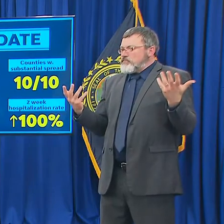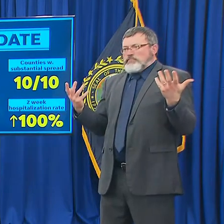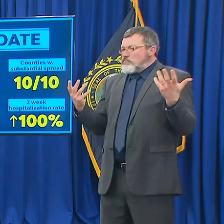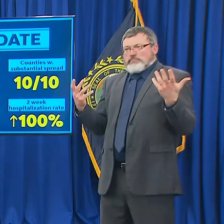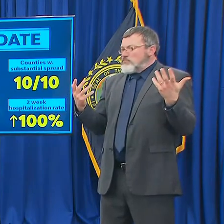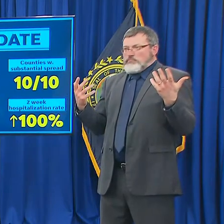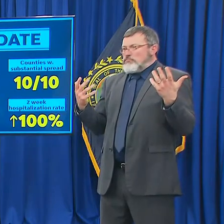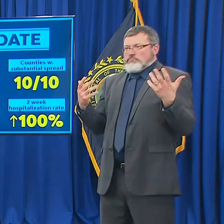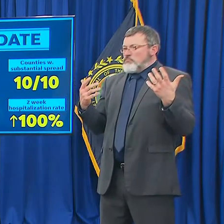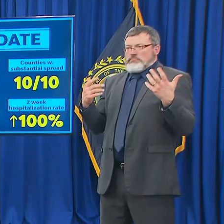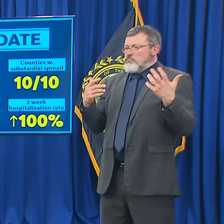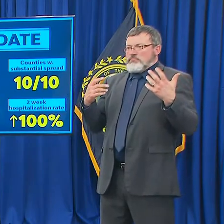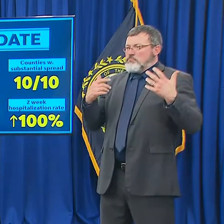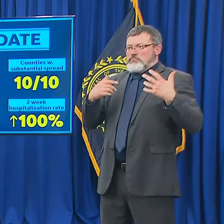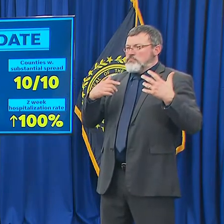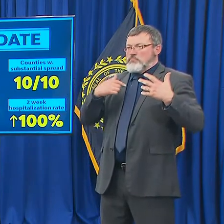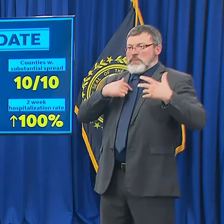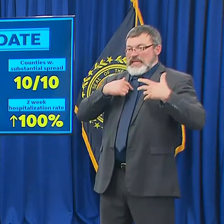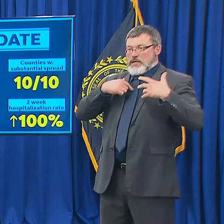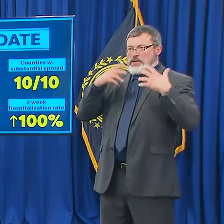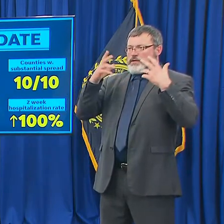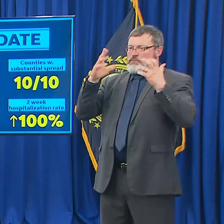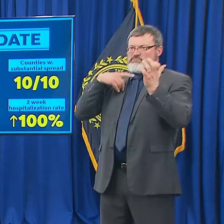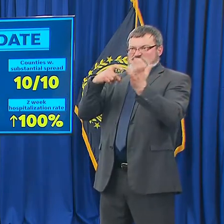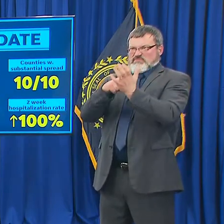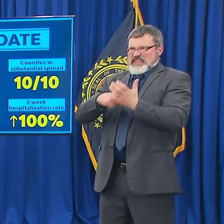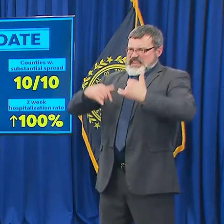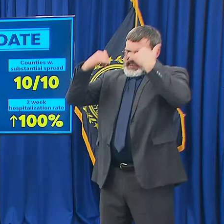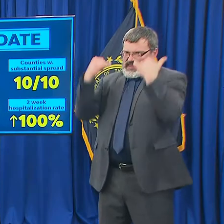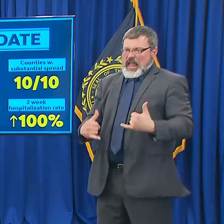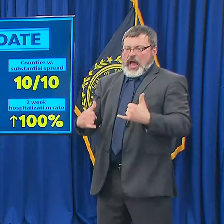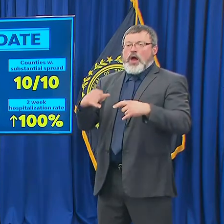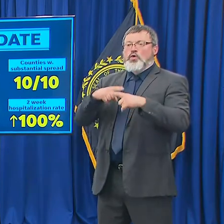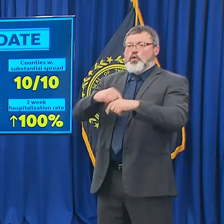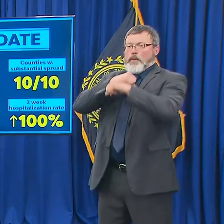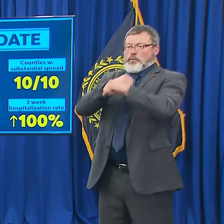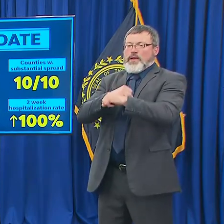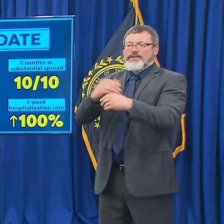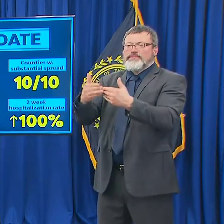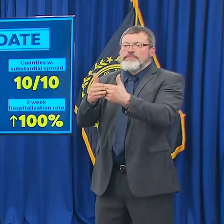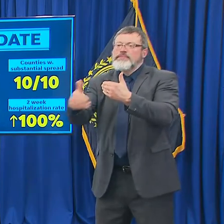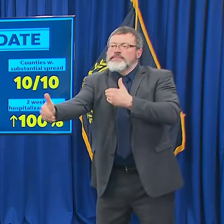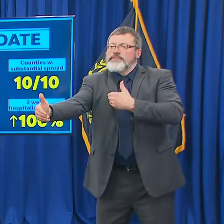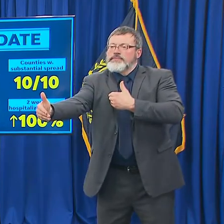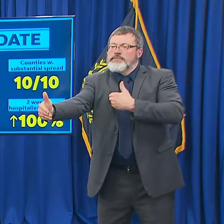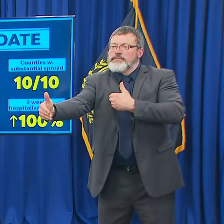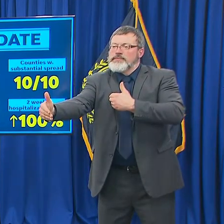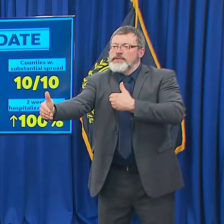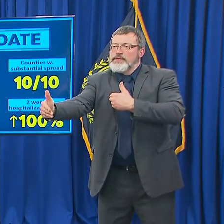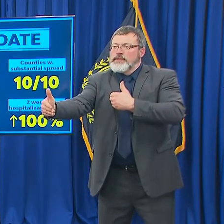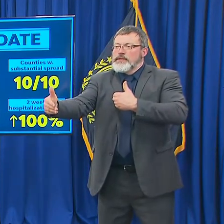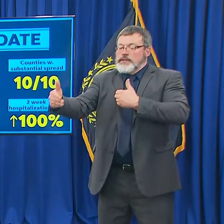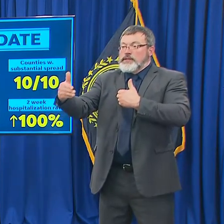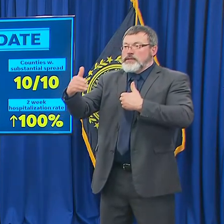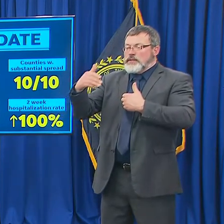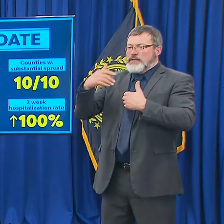been a lot those over the last nine months, we've been pretty right. This is about an eight to 12 week search. That's typically what you see with surges that's what